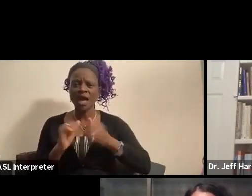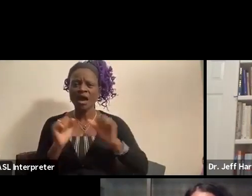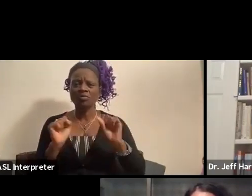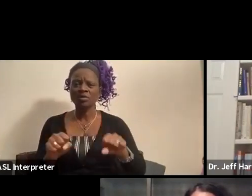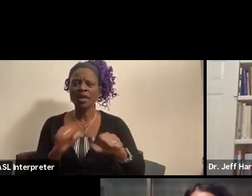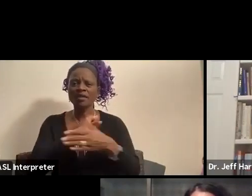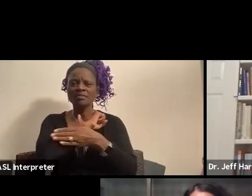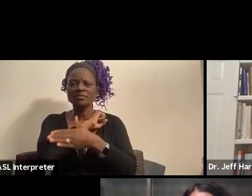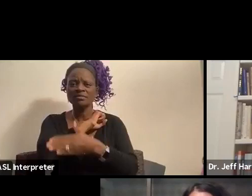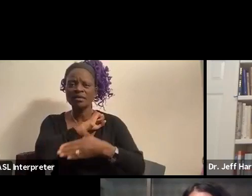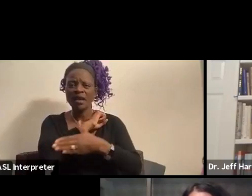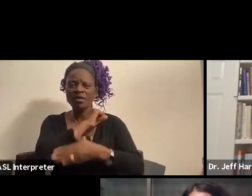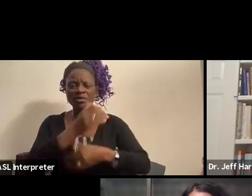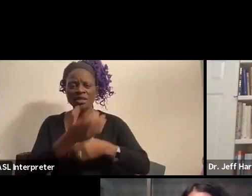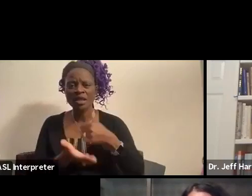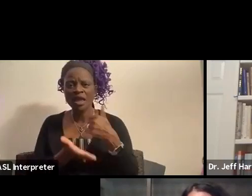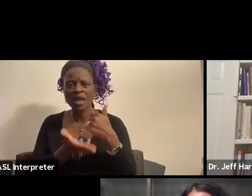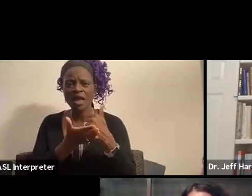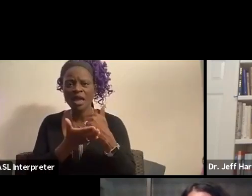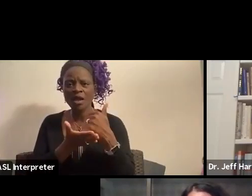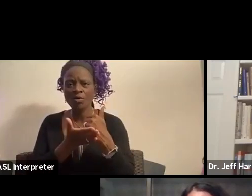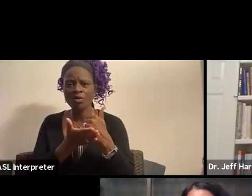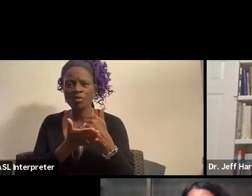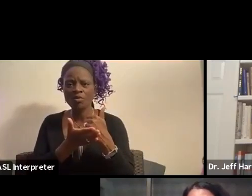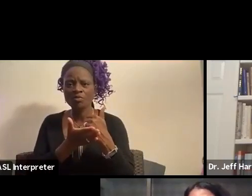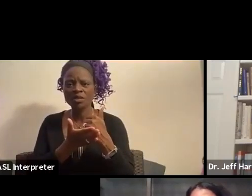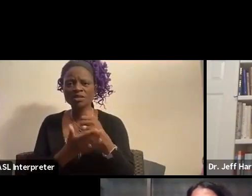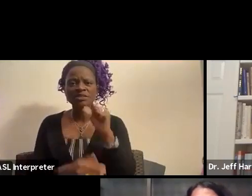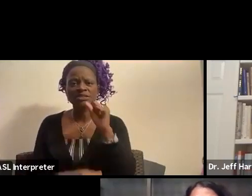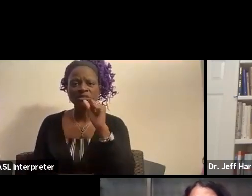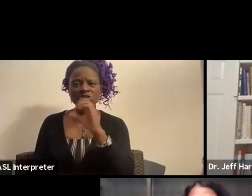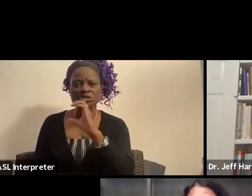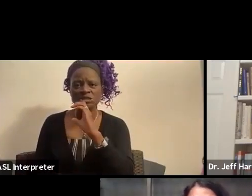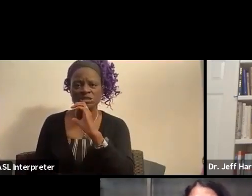ensure equity amongst our senior citizens who have different types of health care?